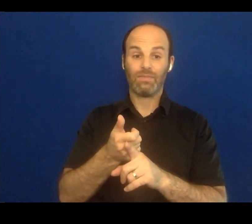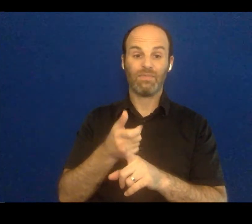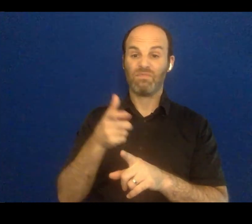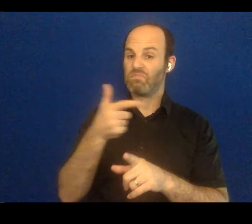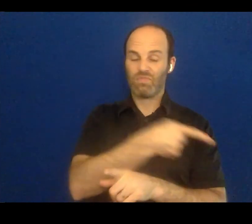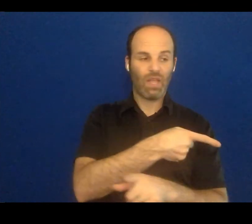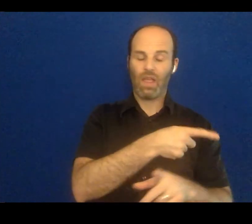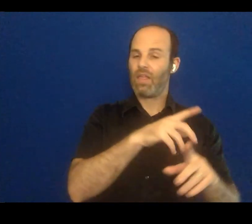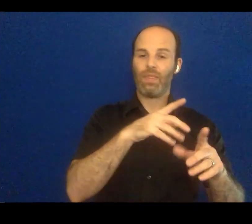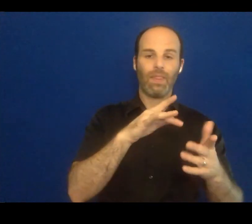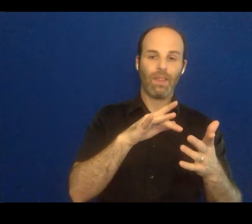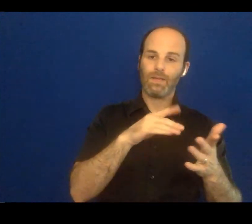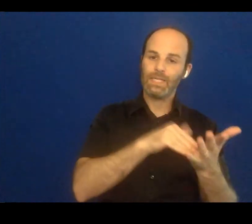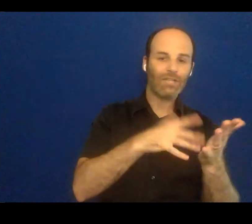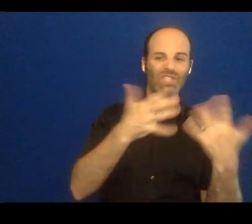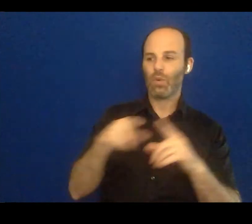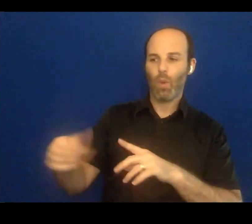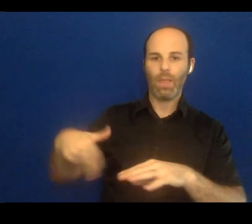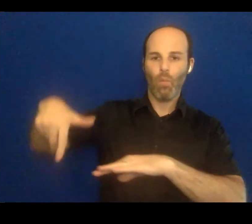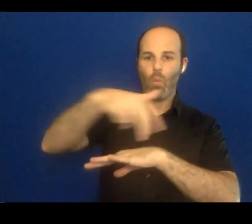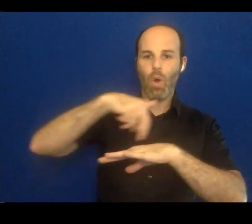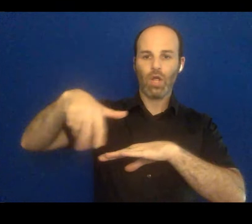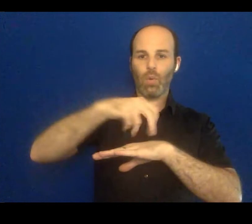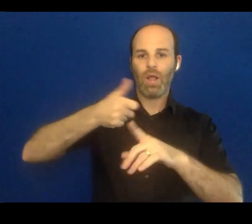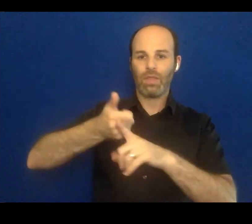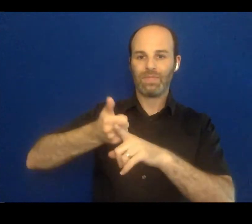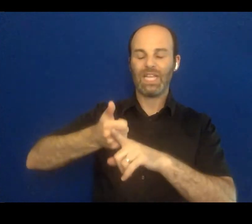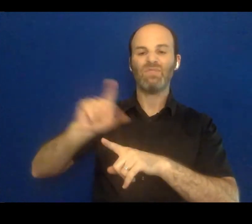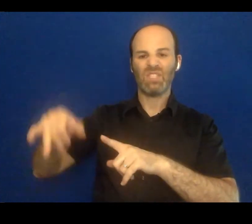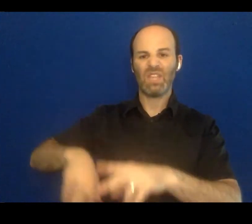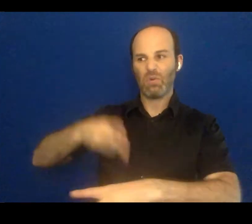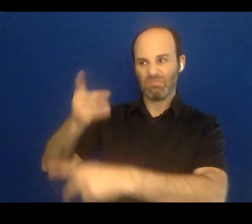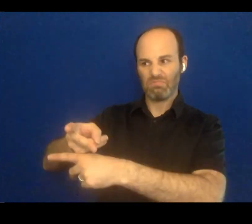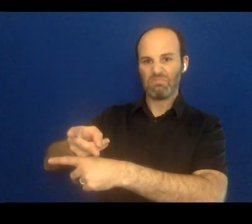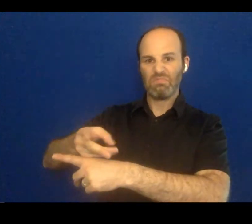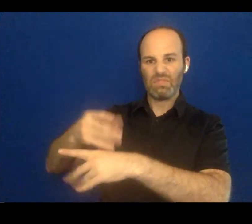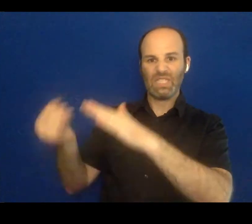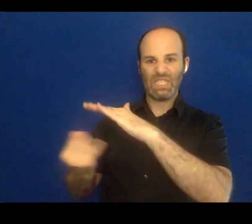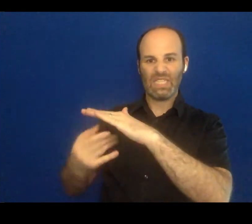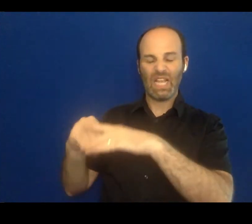TEAM DIDN'T WANT GETTING UP, THIS RESULTED WITH THE PATIENT BEING KEPT IN THE ROOM, IN THE